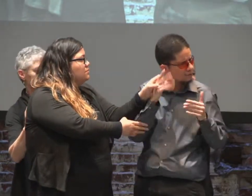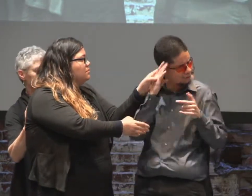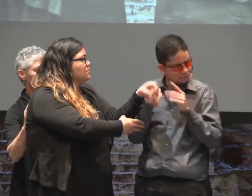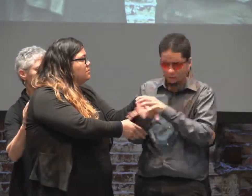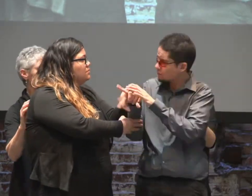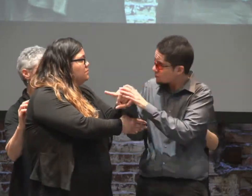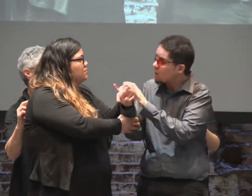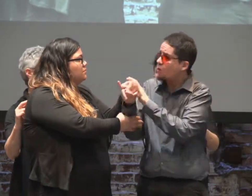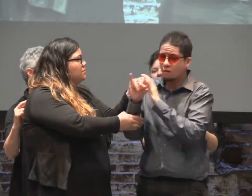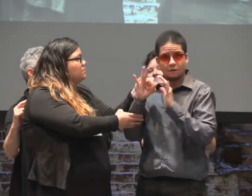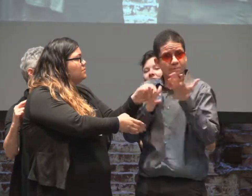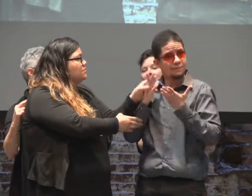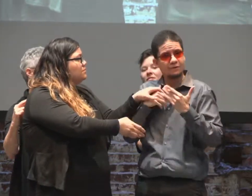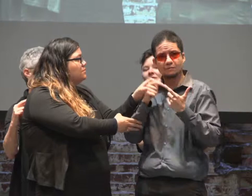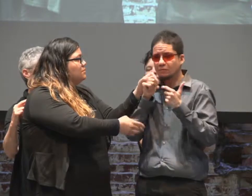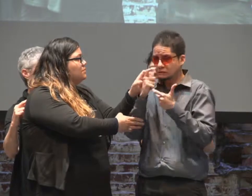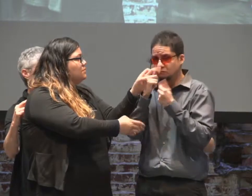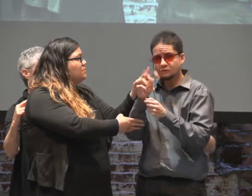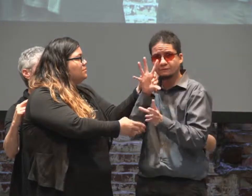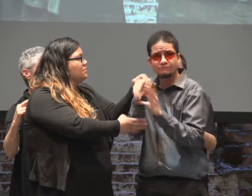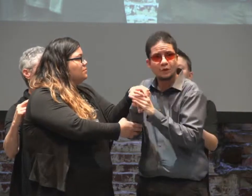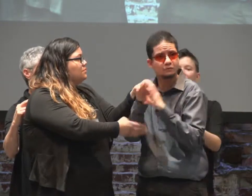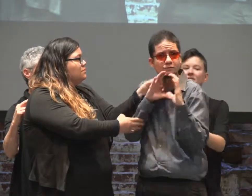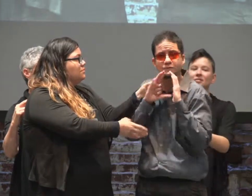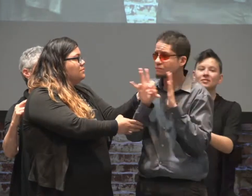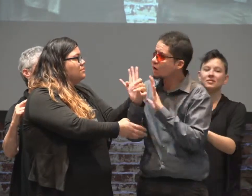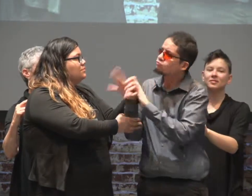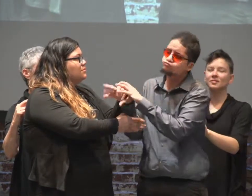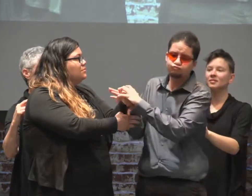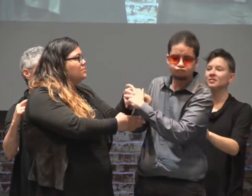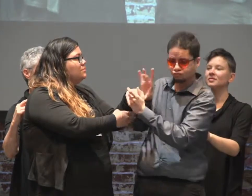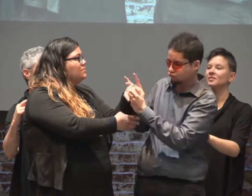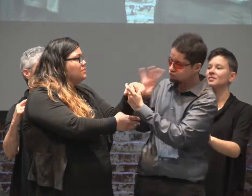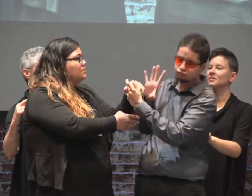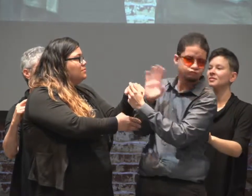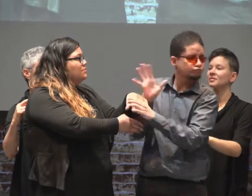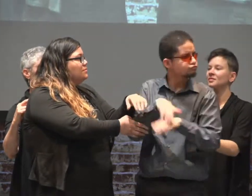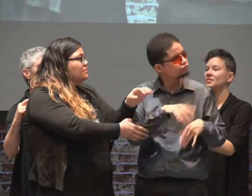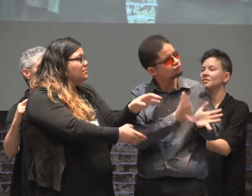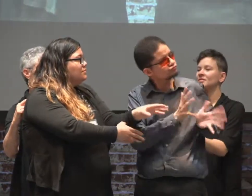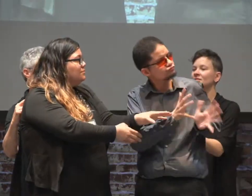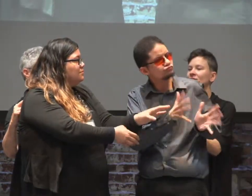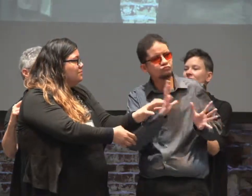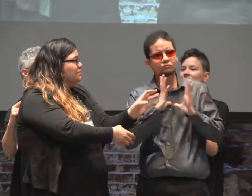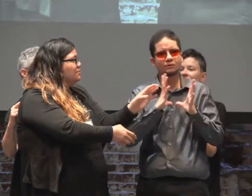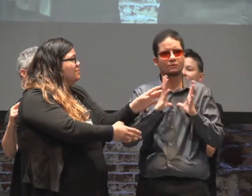[Jasper Interpreter] Also, if someone else enters a conversation, please, just with one hand, let us know that another person